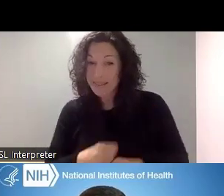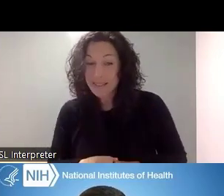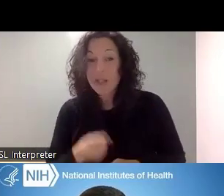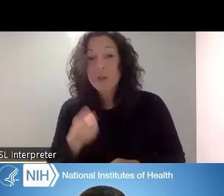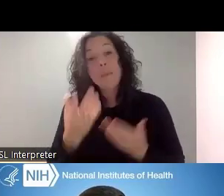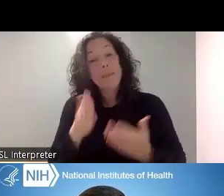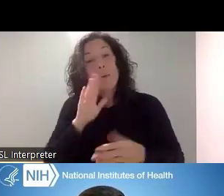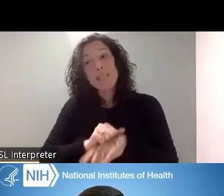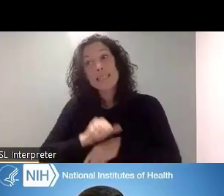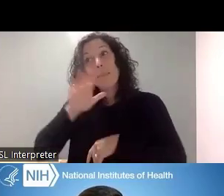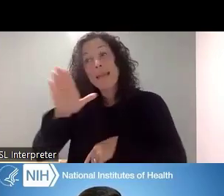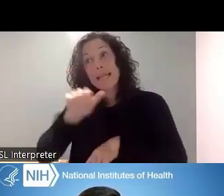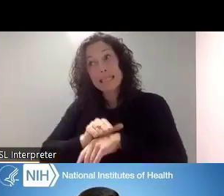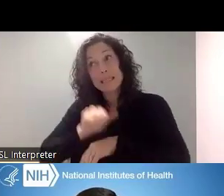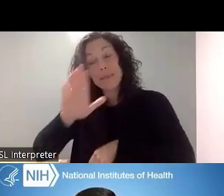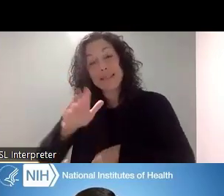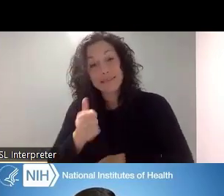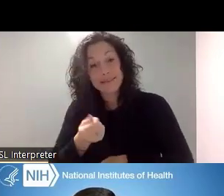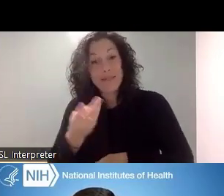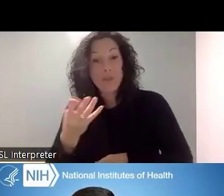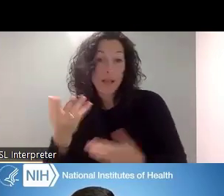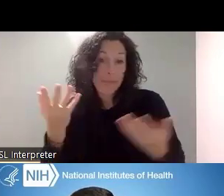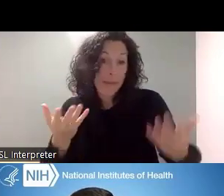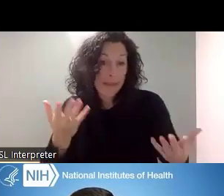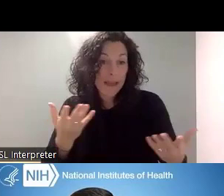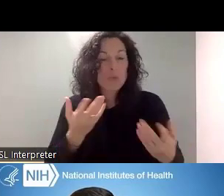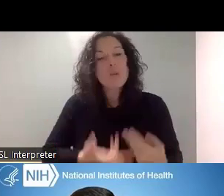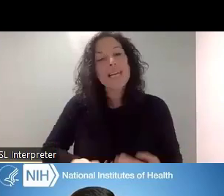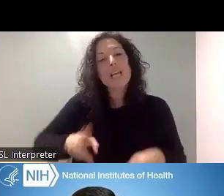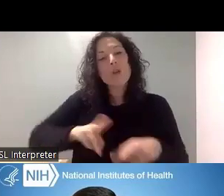of getting an award. And I say that not to discourage you,